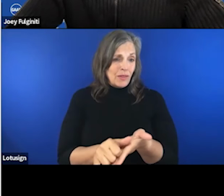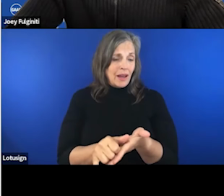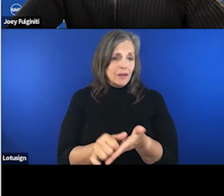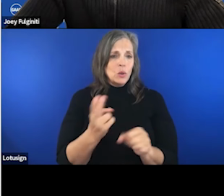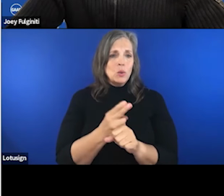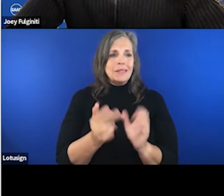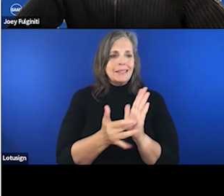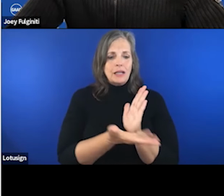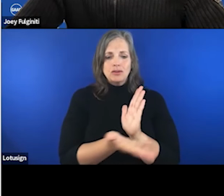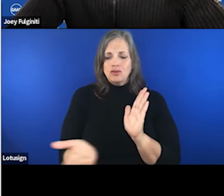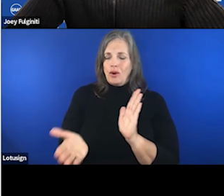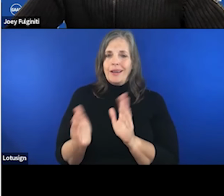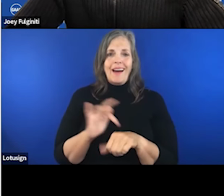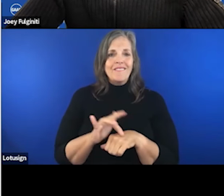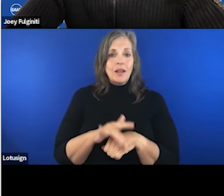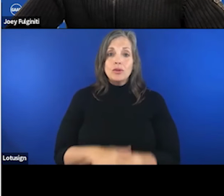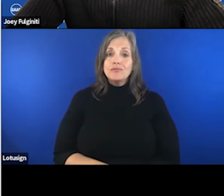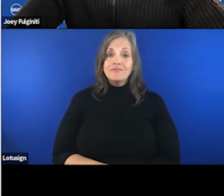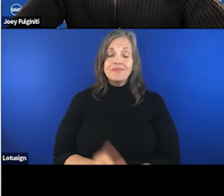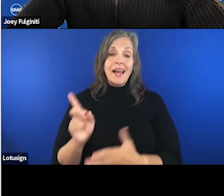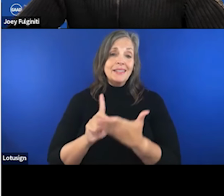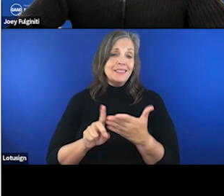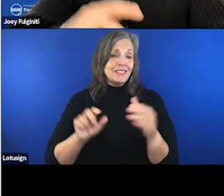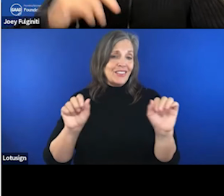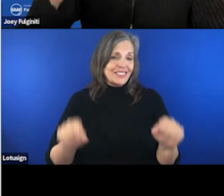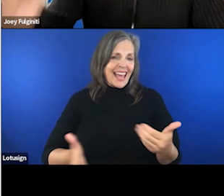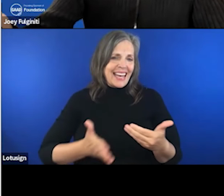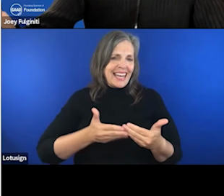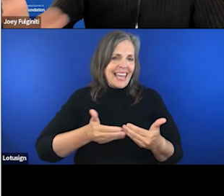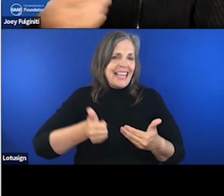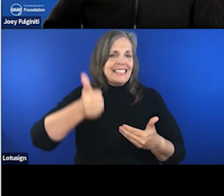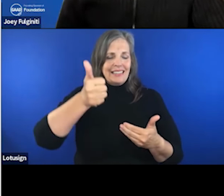designers can easily try out some of these technologies right from their own computers